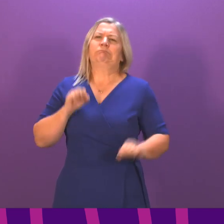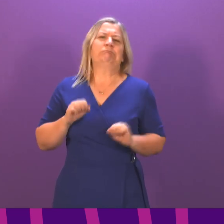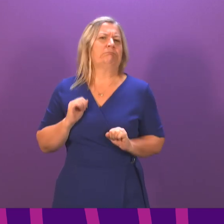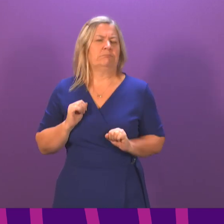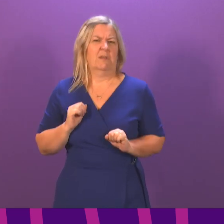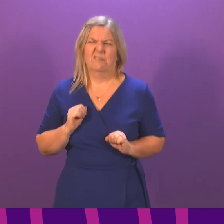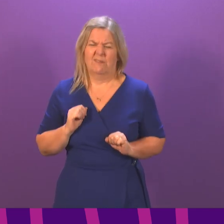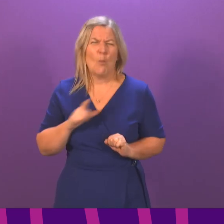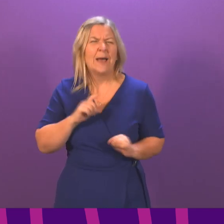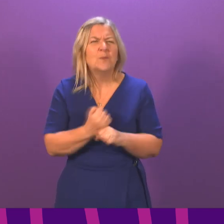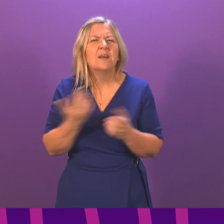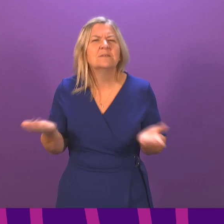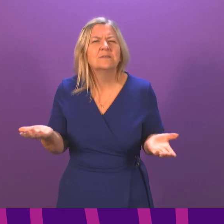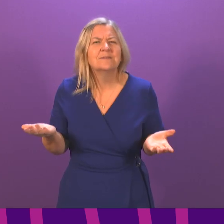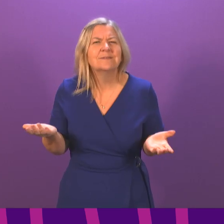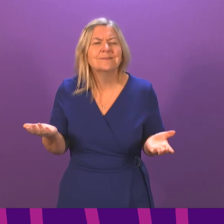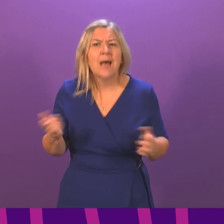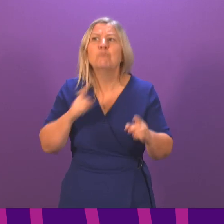make a difference in the battle against Covid?